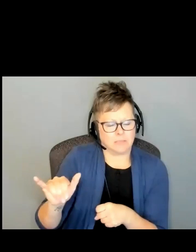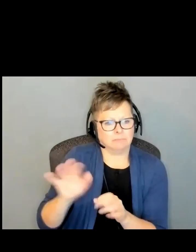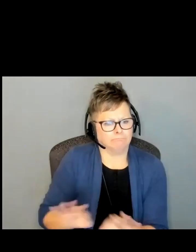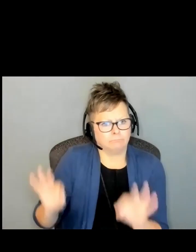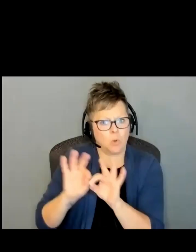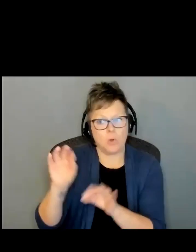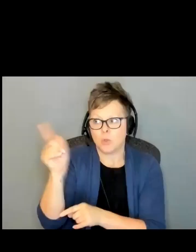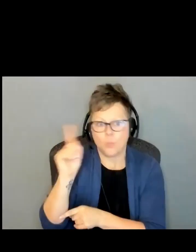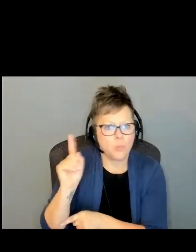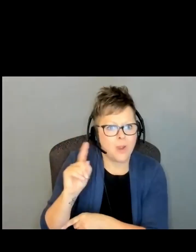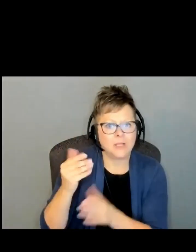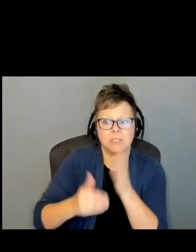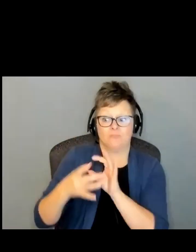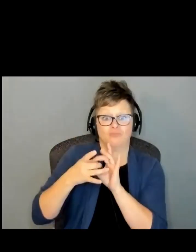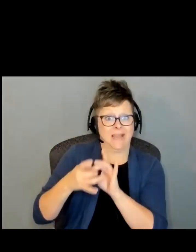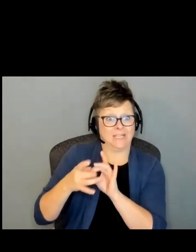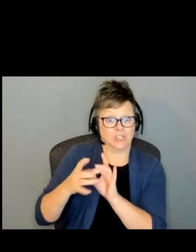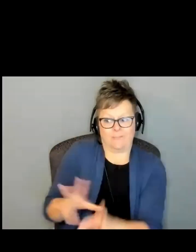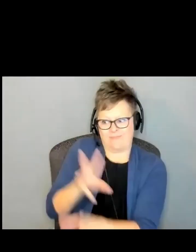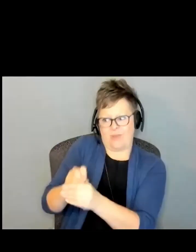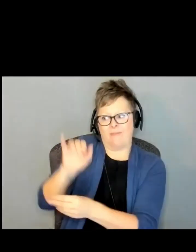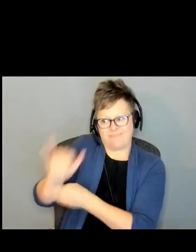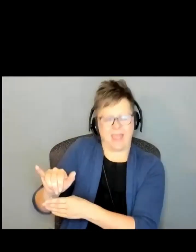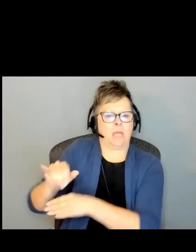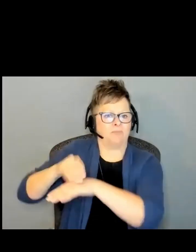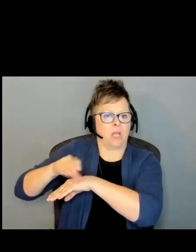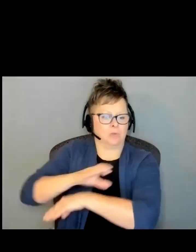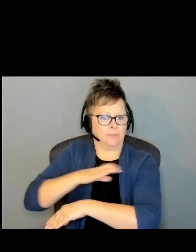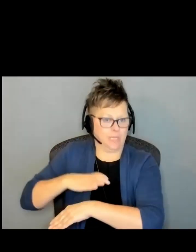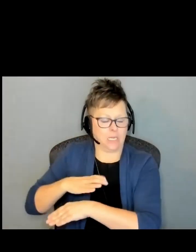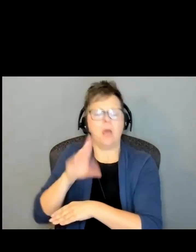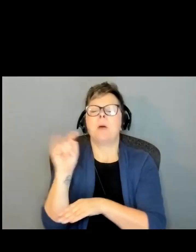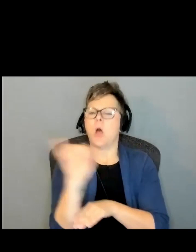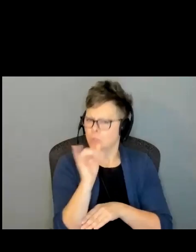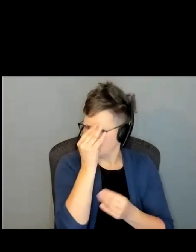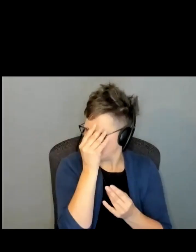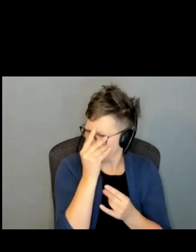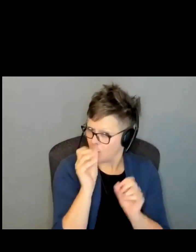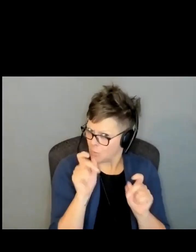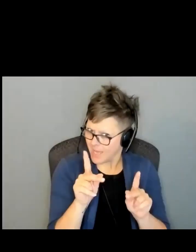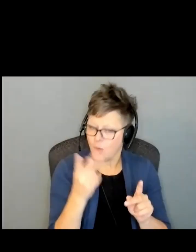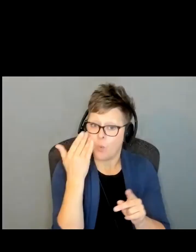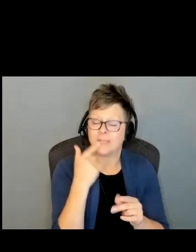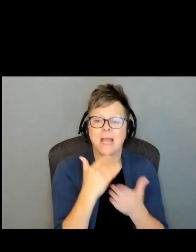some of the relationship for the ongoing work. But also think about this because we are talking about disability.